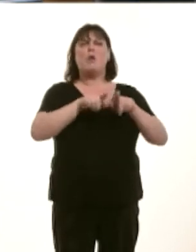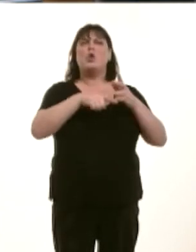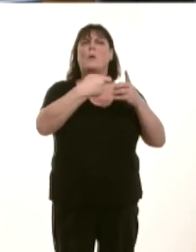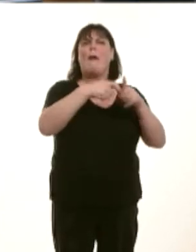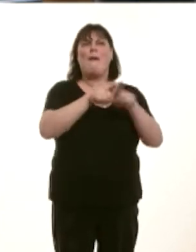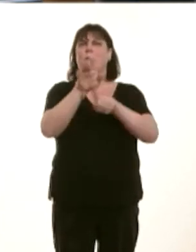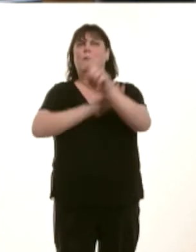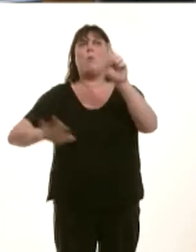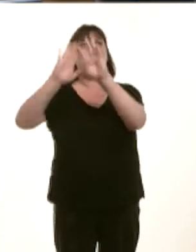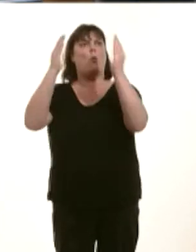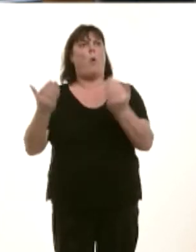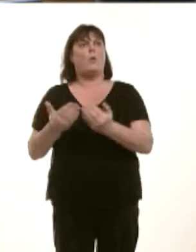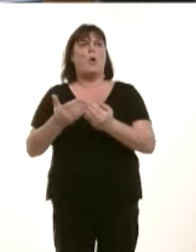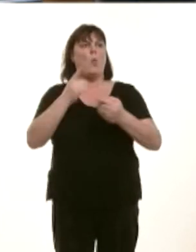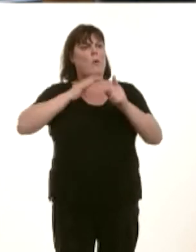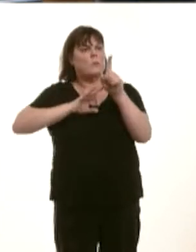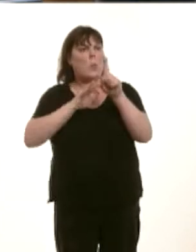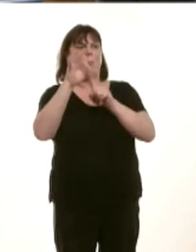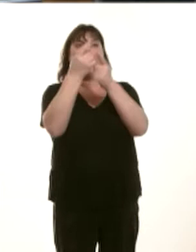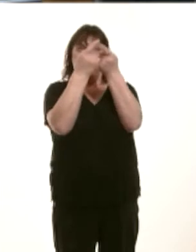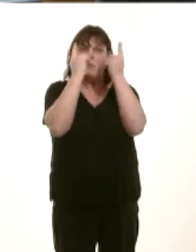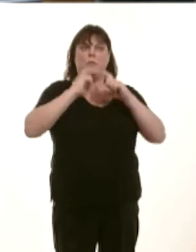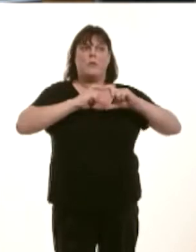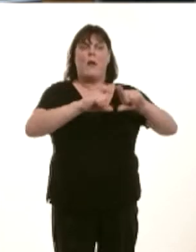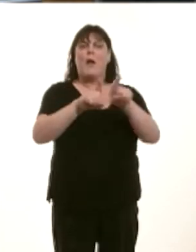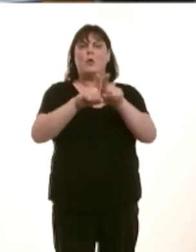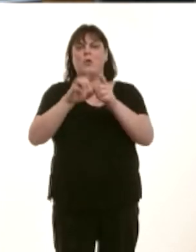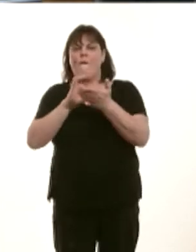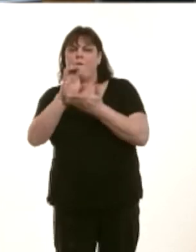We have, of course, the ongoing investment in the research sector, and programmes such